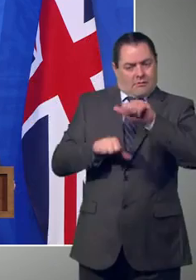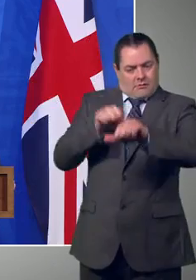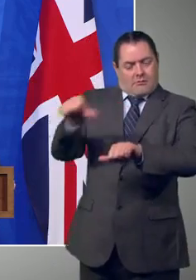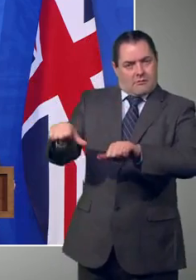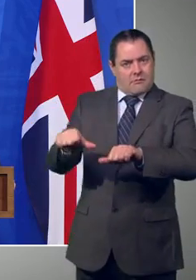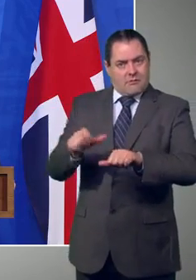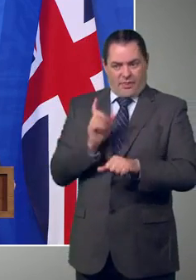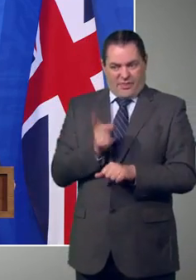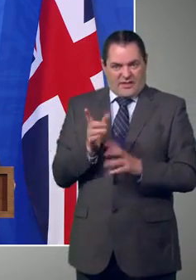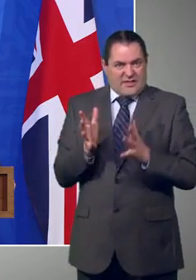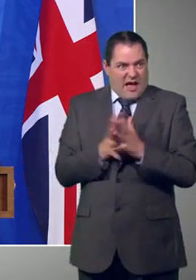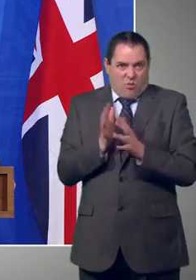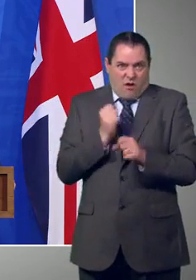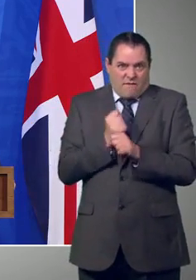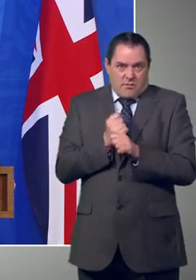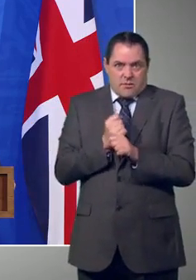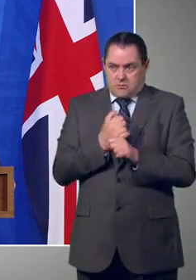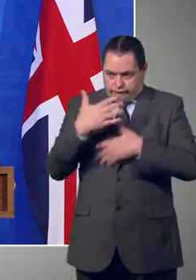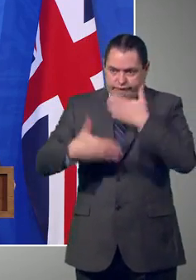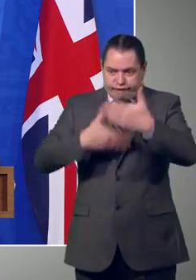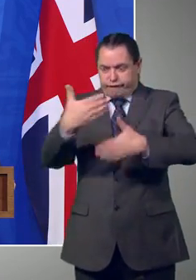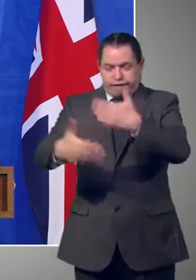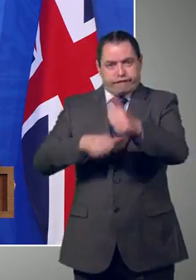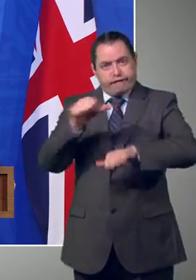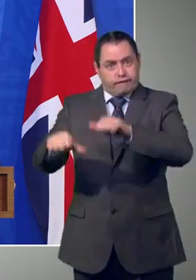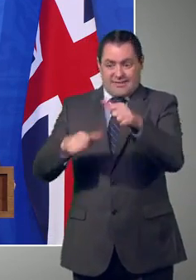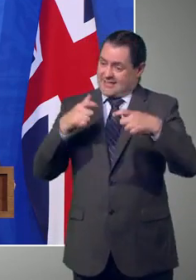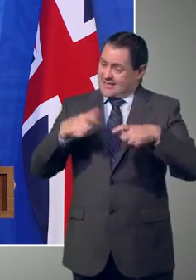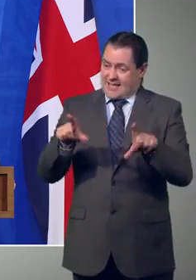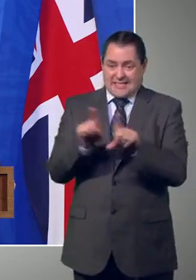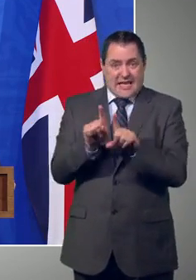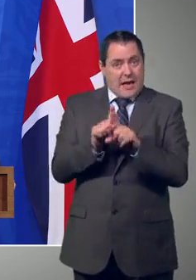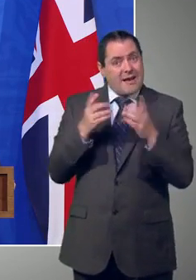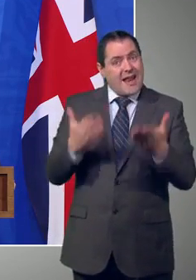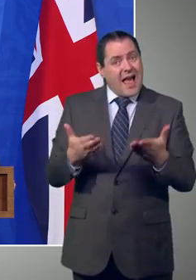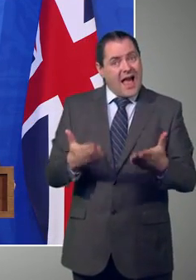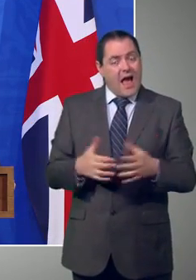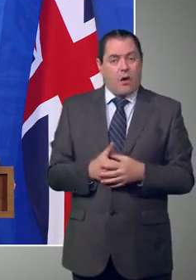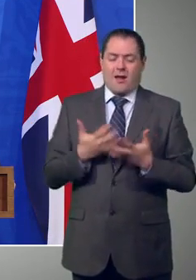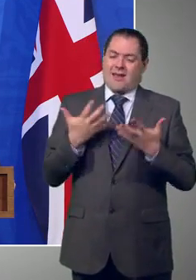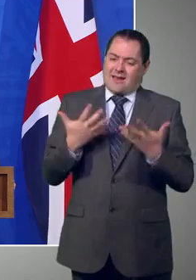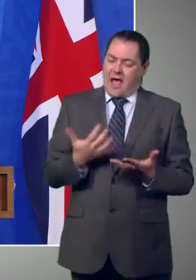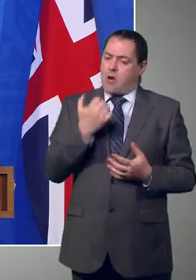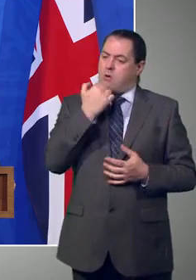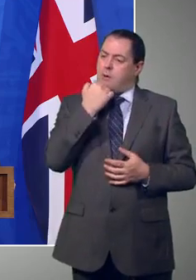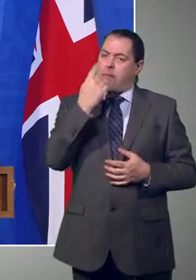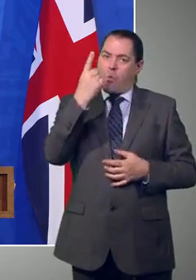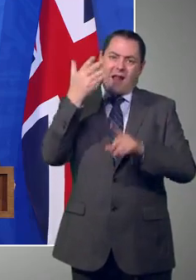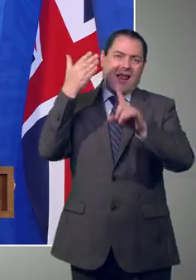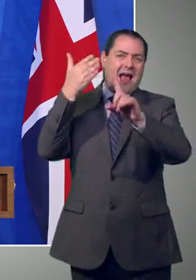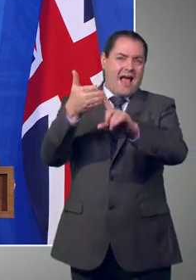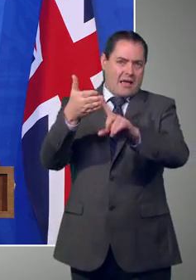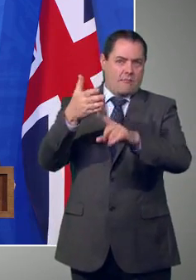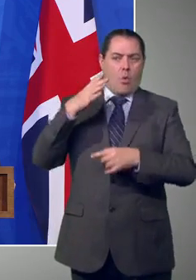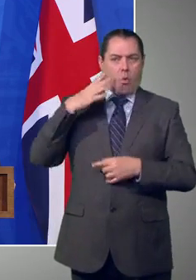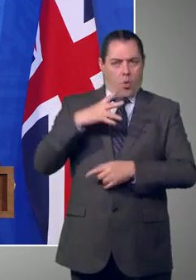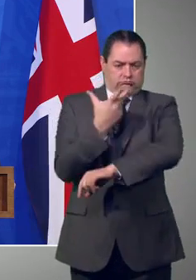getting things done for instance now the big big drive is on making sure that we get